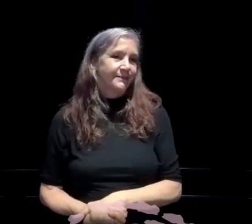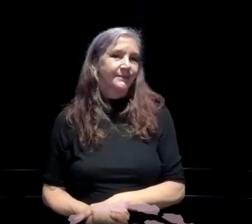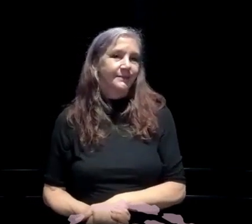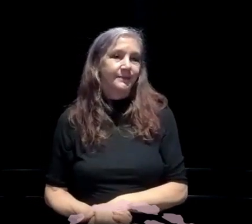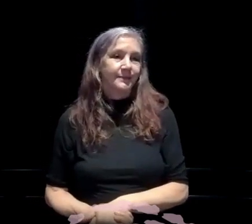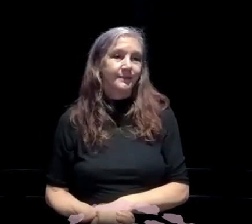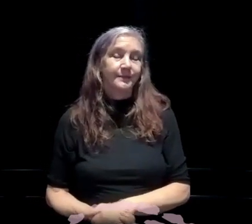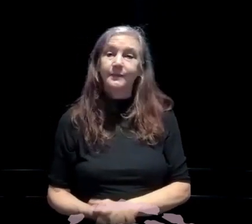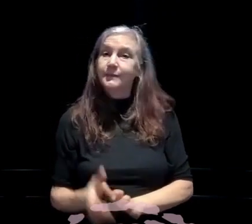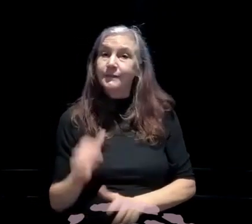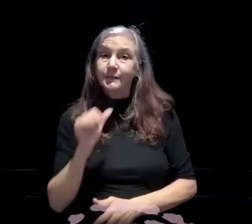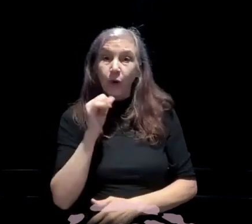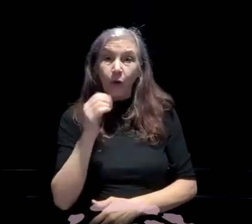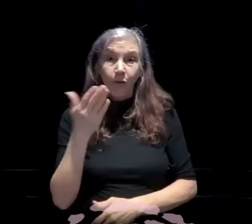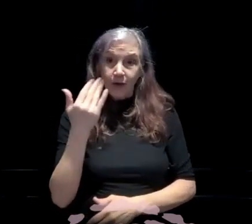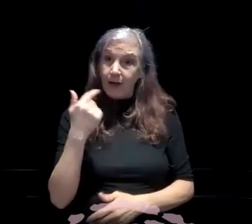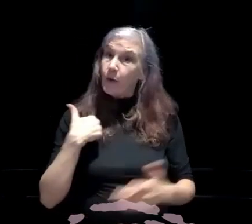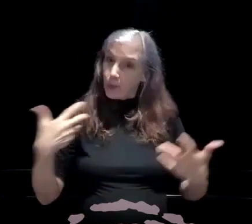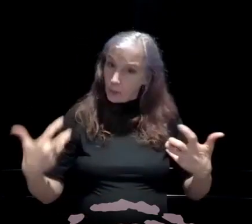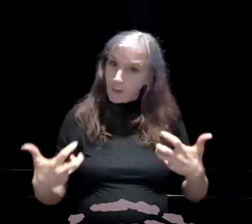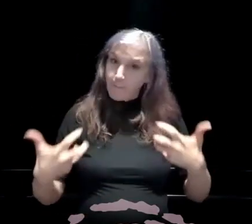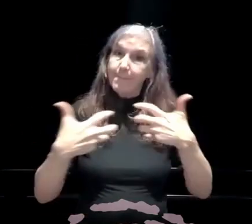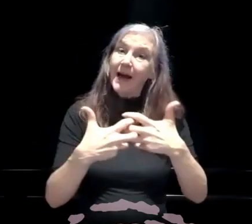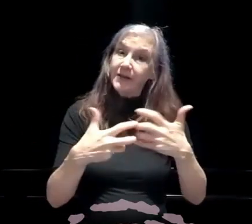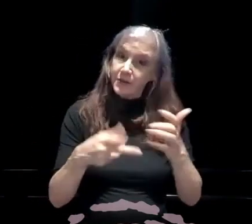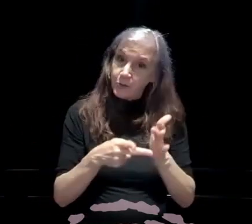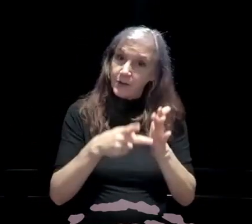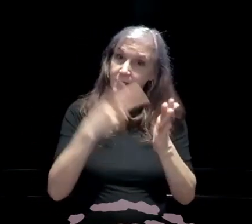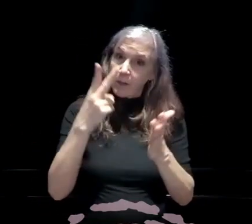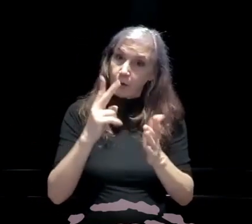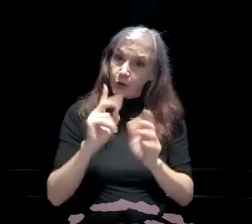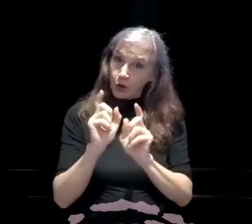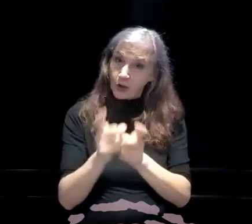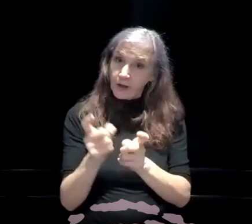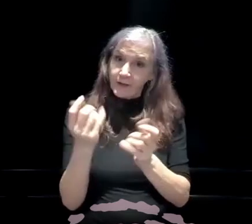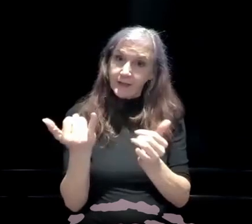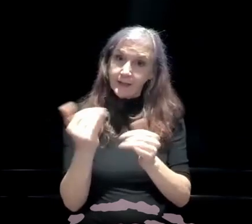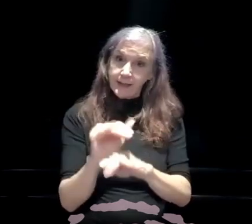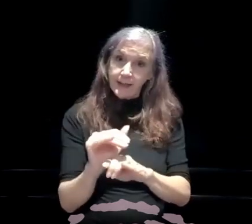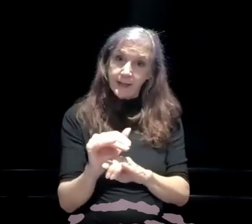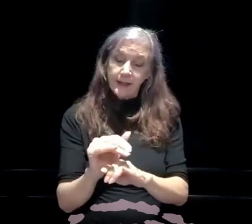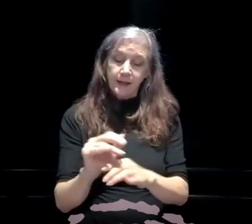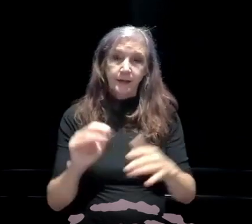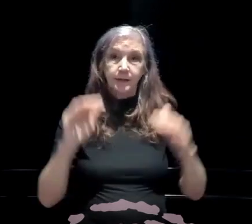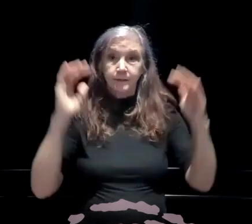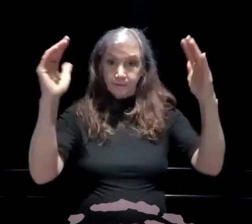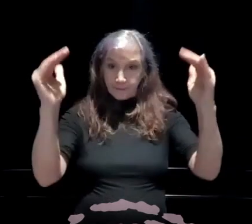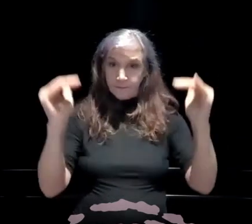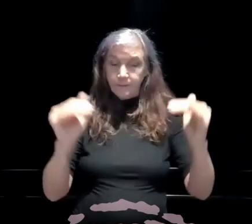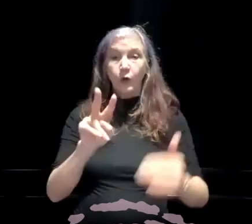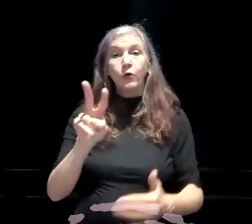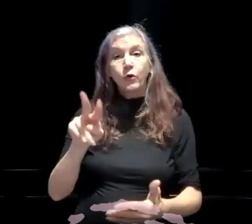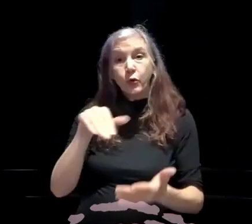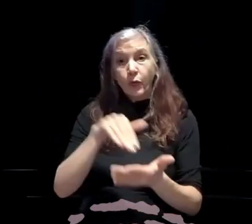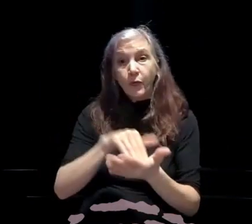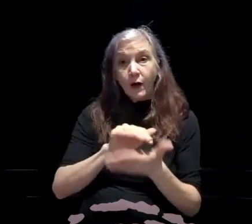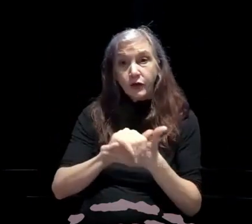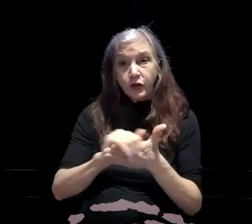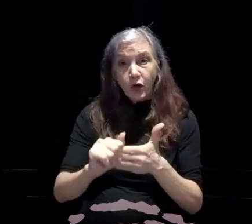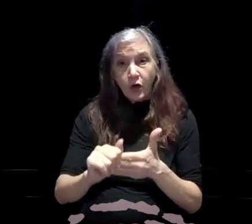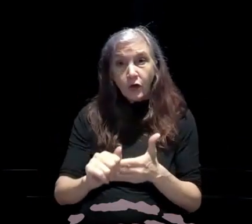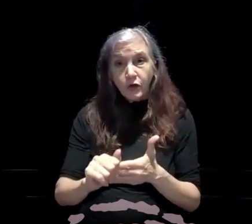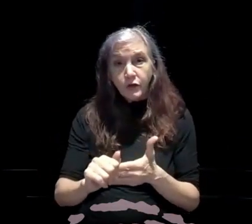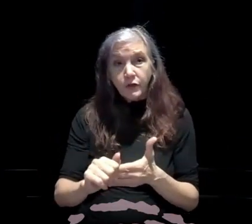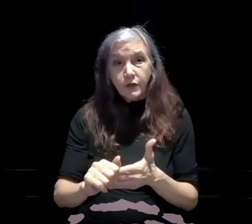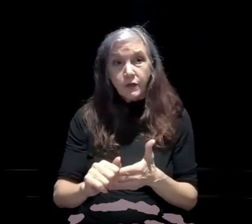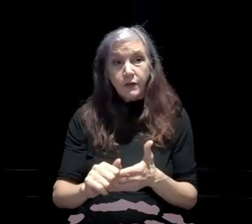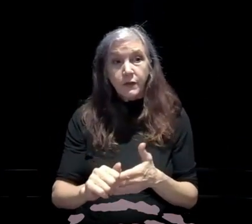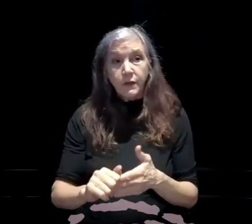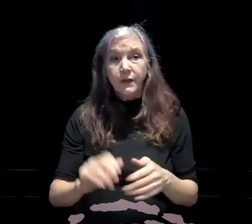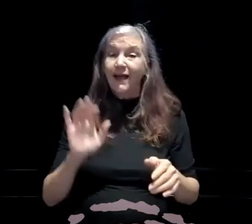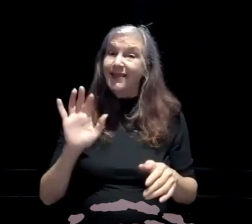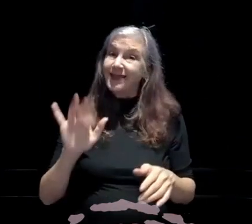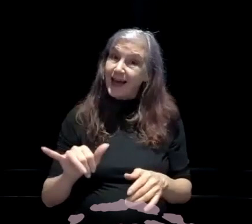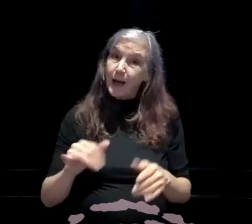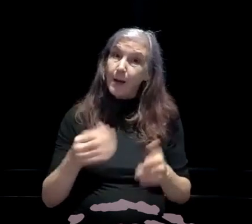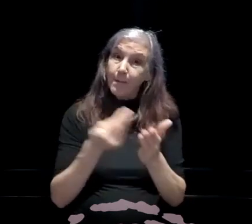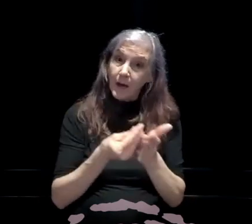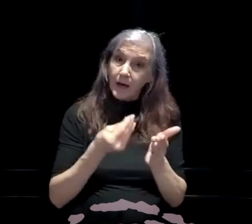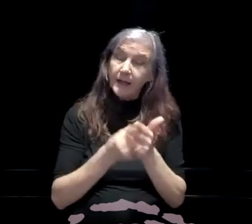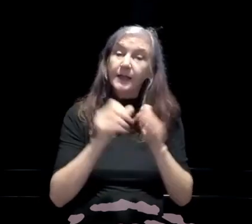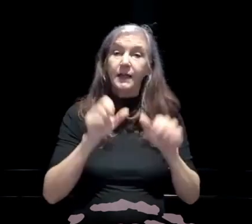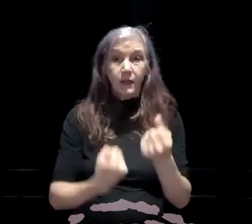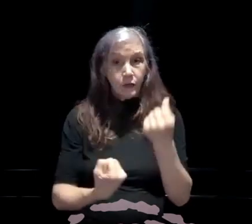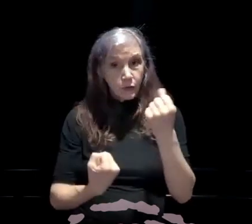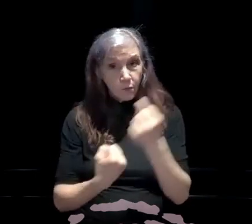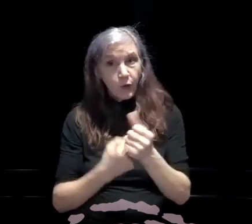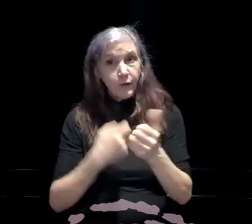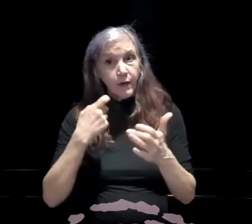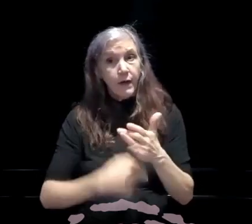Again, folks, don't forget about that generous match to double your impact tonight. Folks, our next giving level is going to be $2,000 and a gift of $2,000 could support the cost of an individual with disabilities to attend a twelve-week art of self-advocacy program.